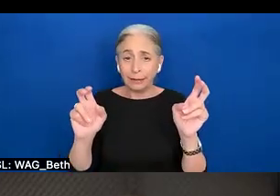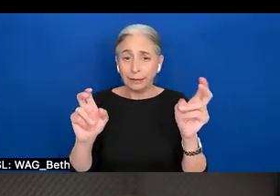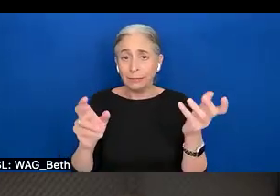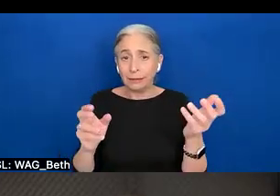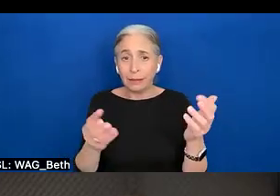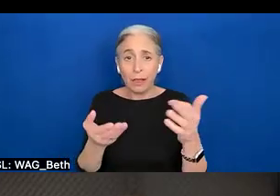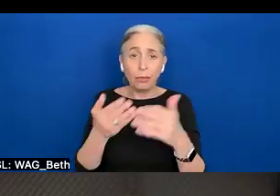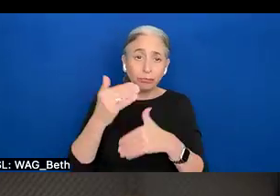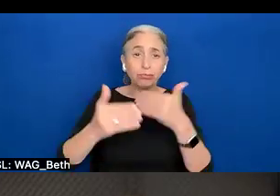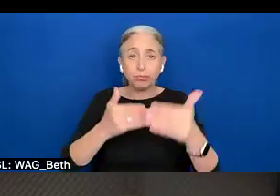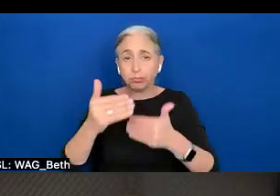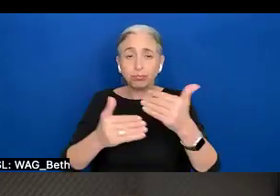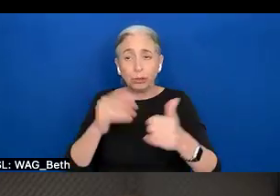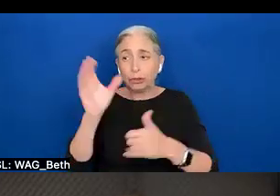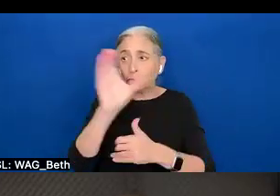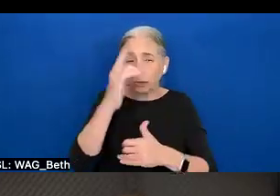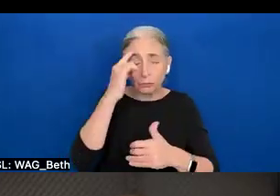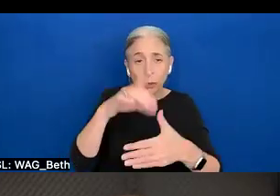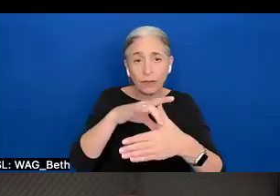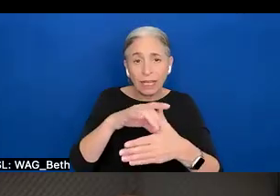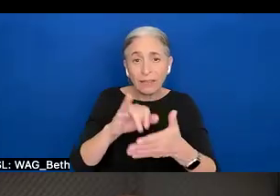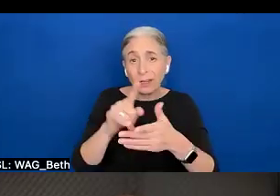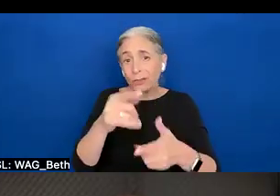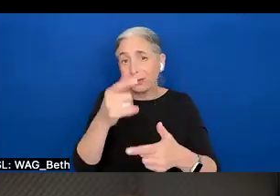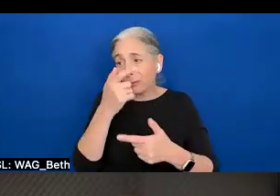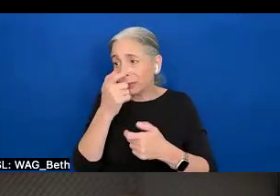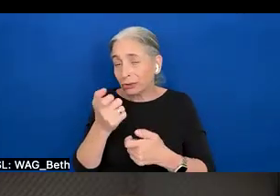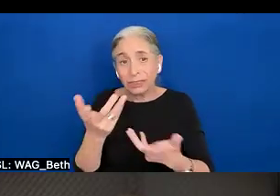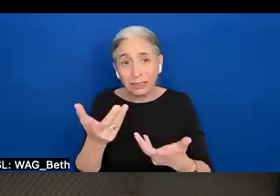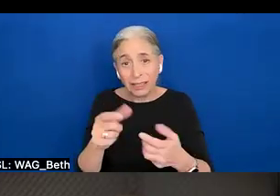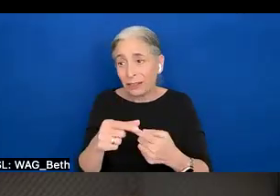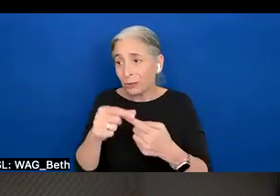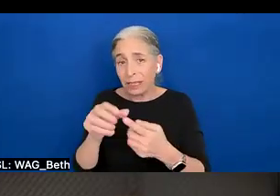Moving through the titles, searching for the content that you need at that moment.